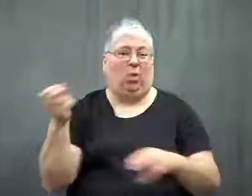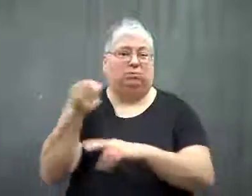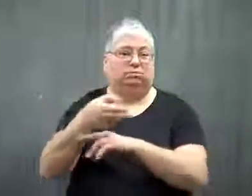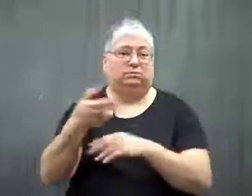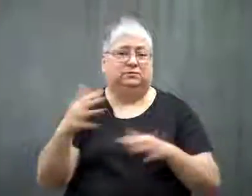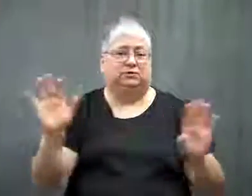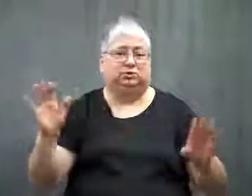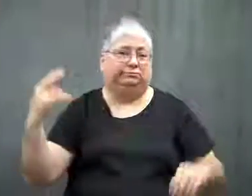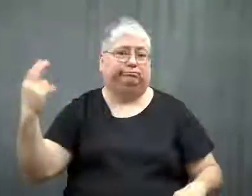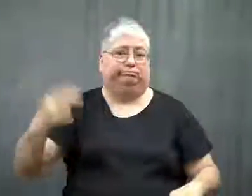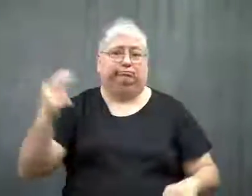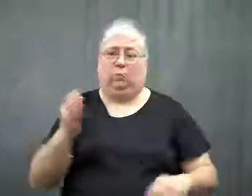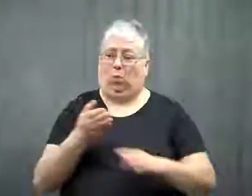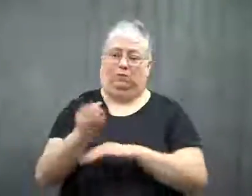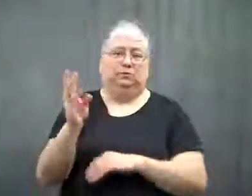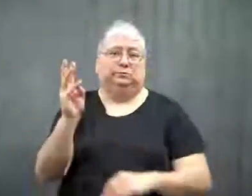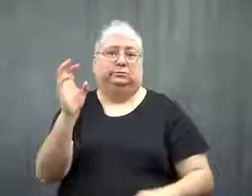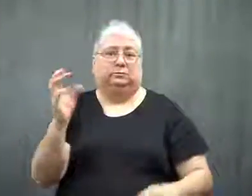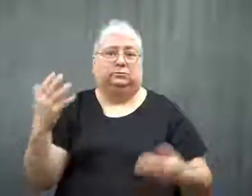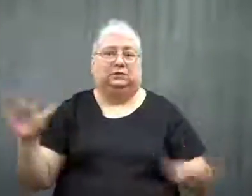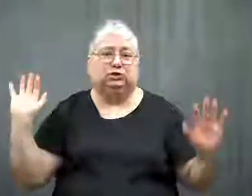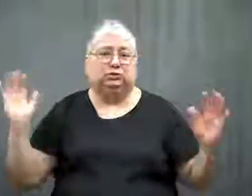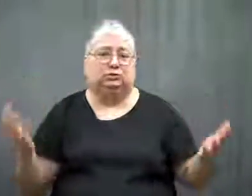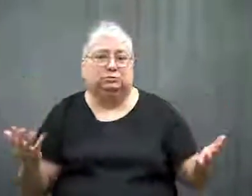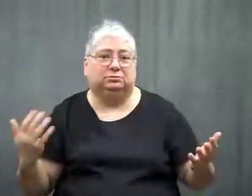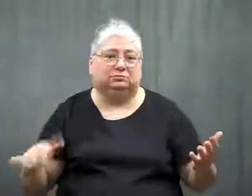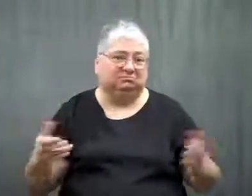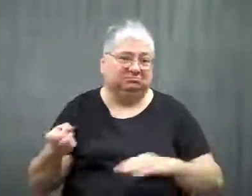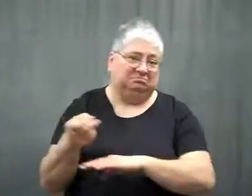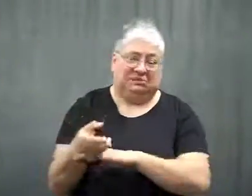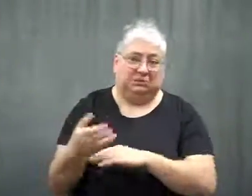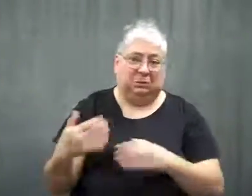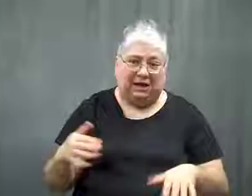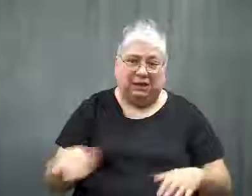That record has been broken with over 600 tornadoes last month.